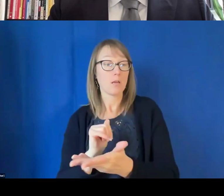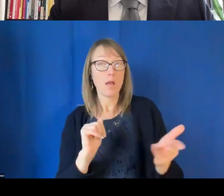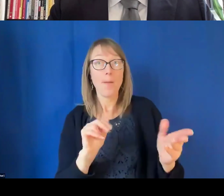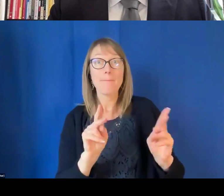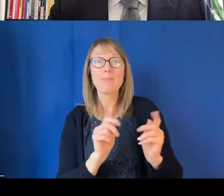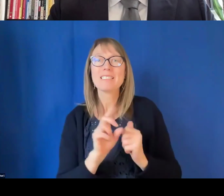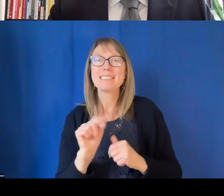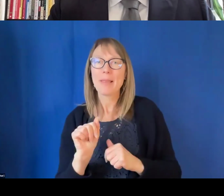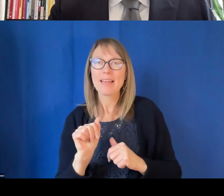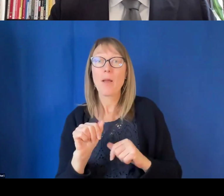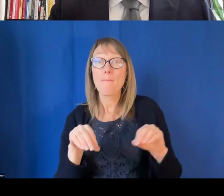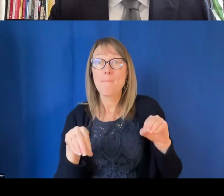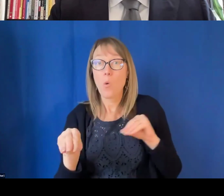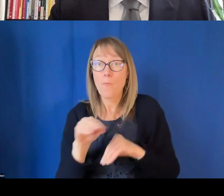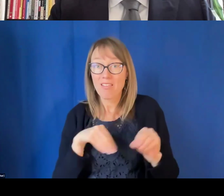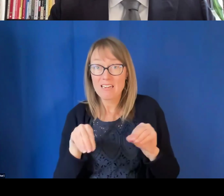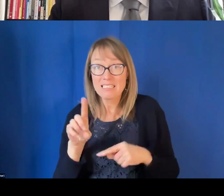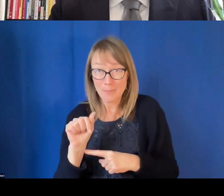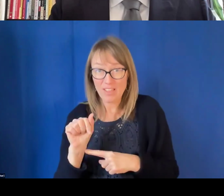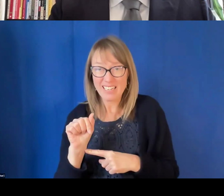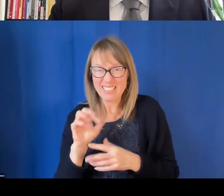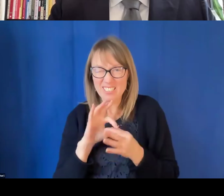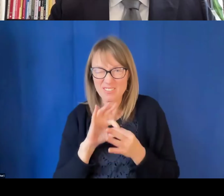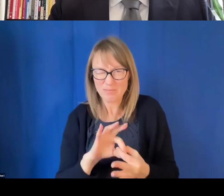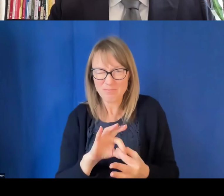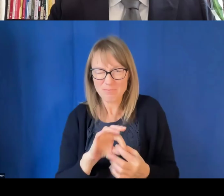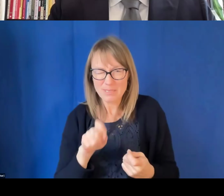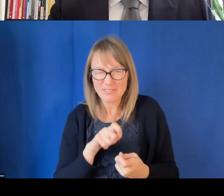with mobility disabilities, rely on websites.